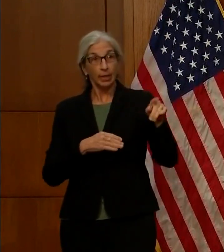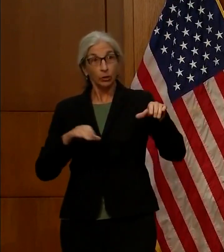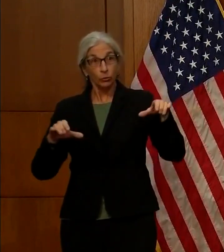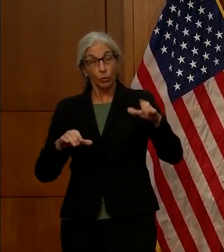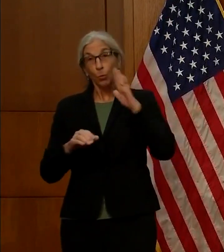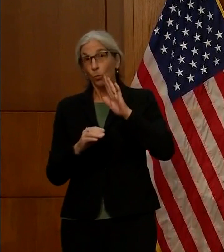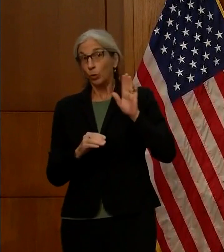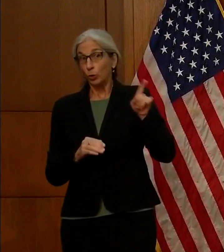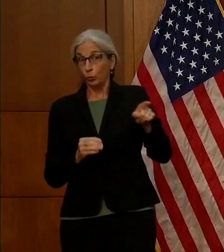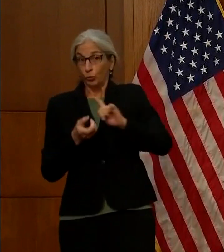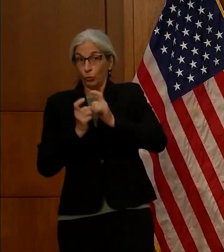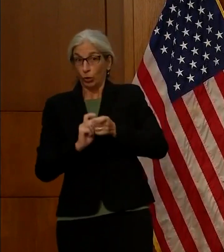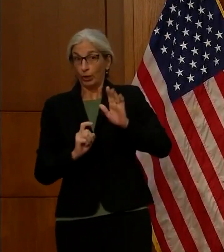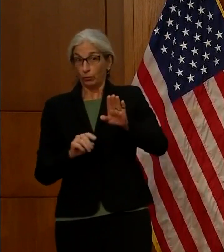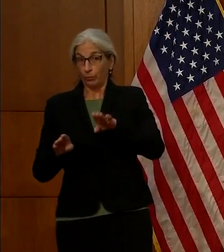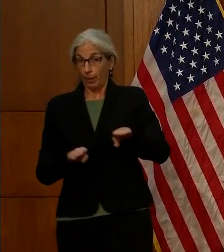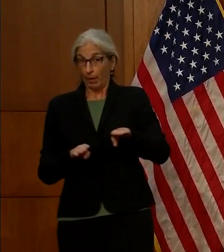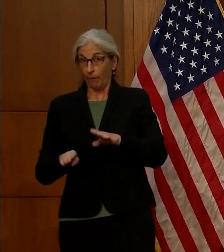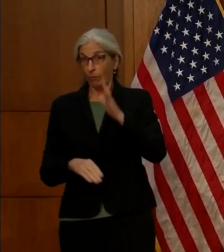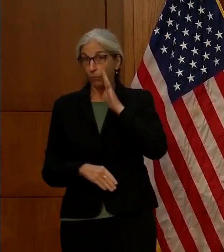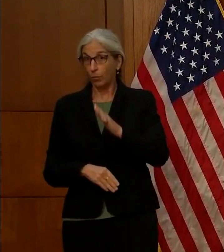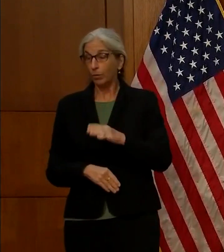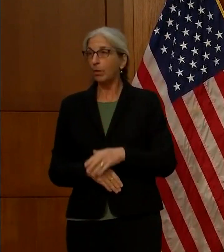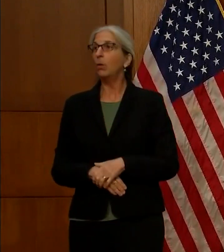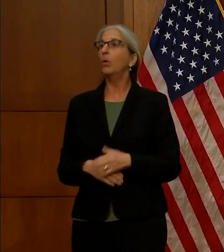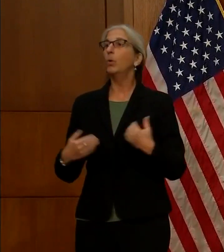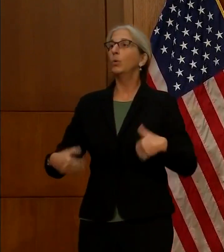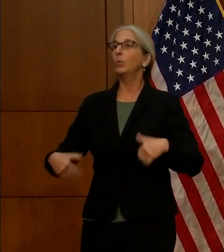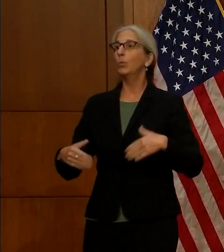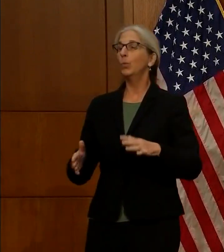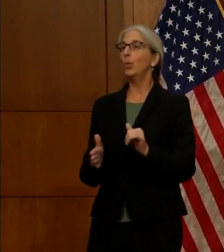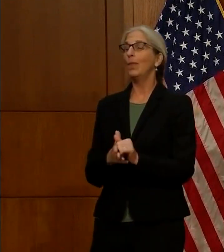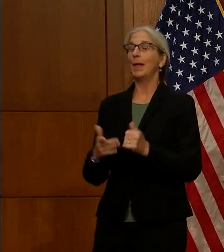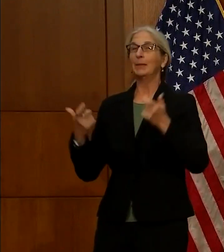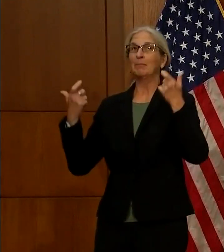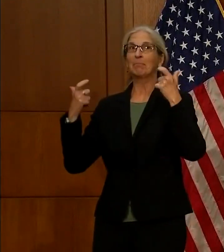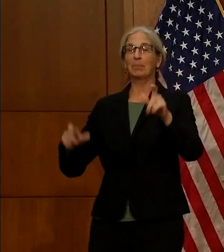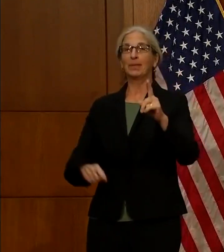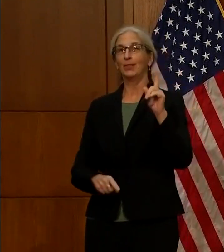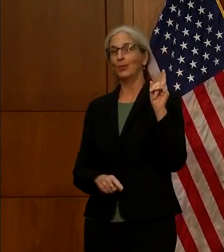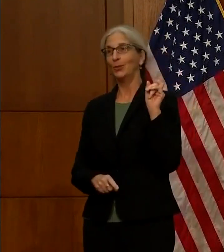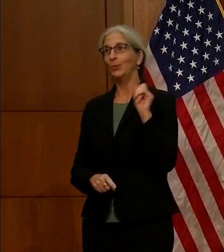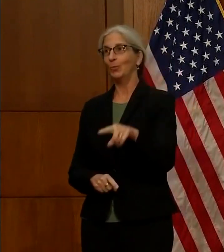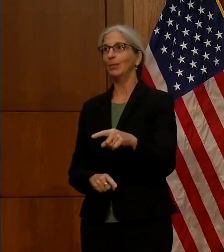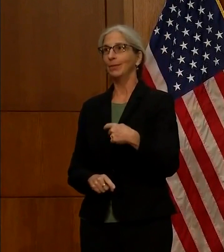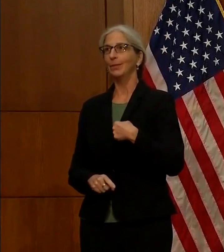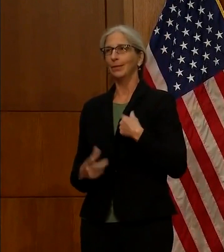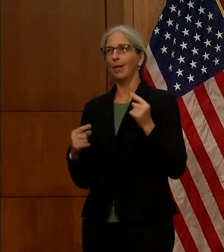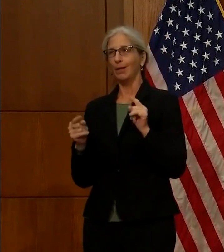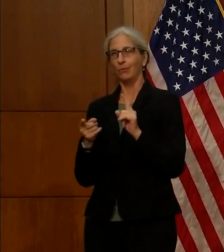ATTENDANCE WOULD YOU HAVE DONE ANYTHING DIFFERENTLY HI SIR IT'S A GREAT QUESTION THAT'S A-